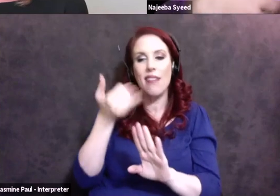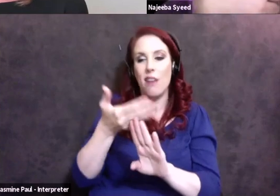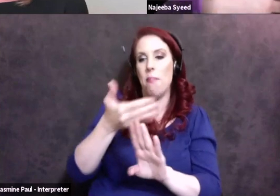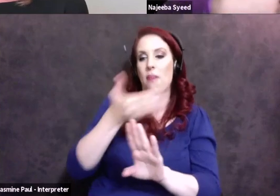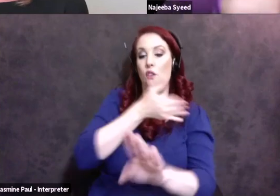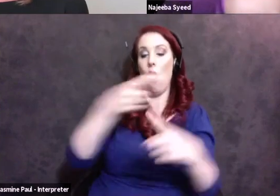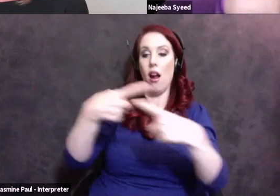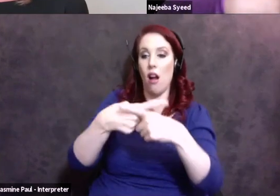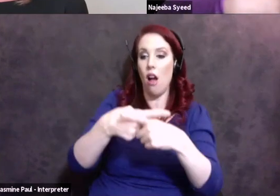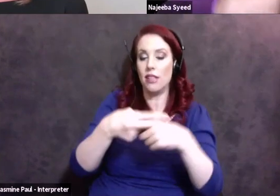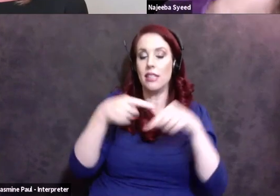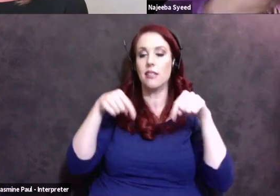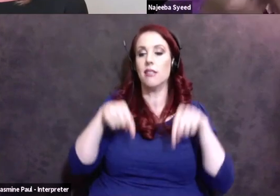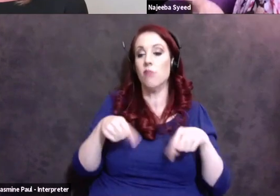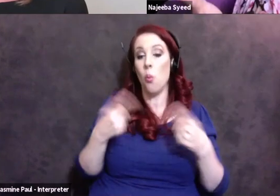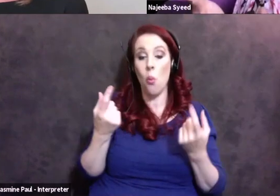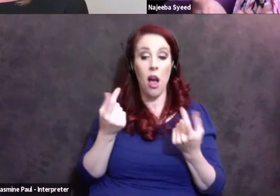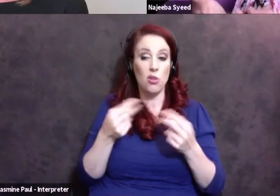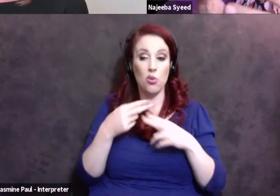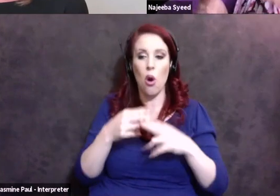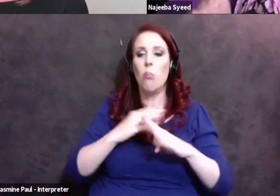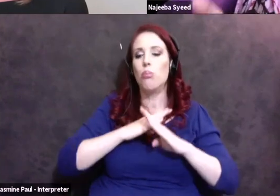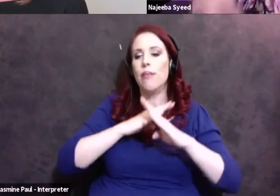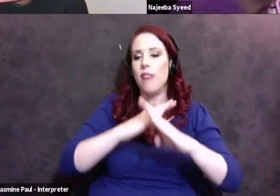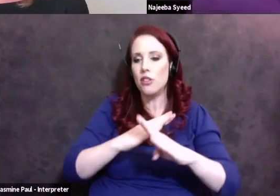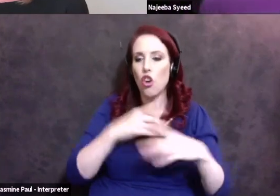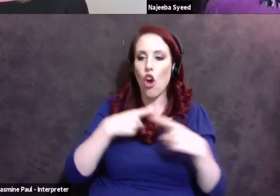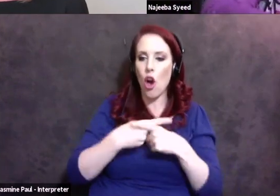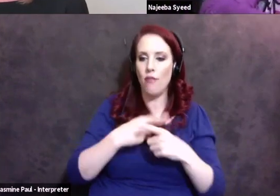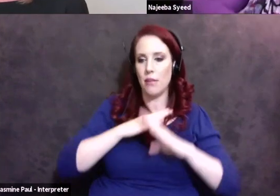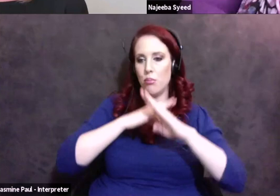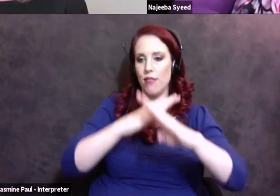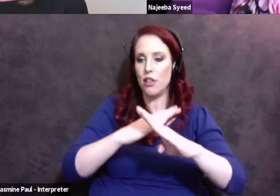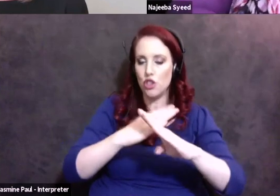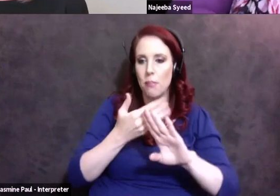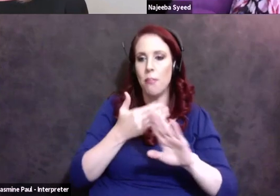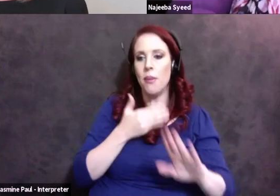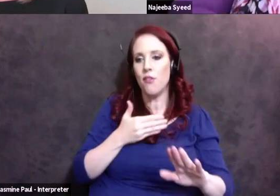I call conflict prevention before you have to move to the third party.